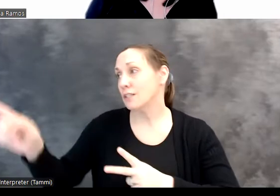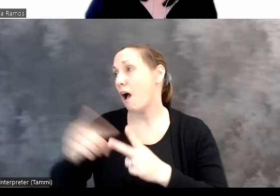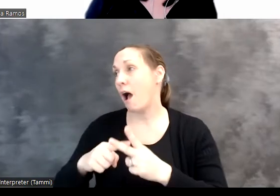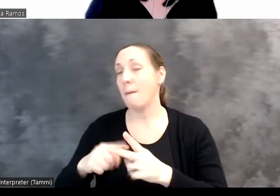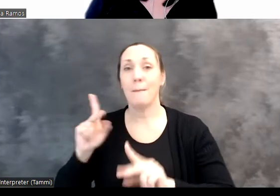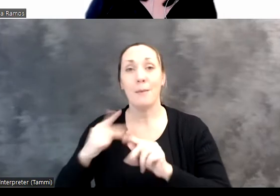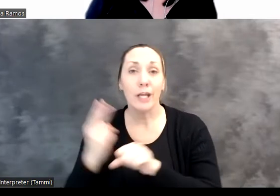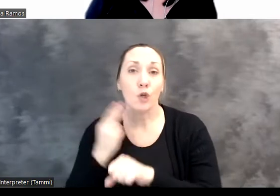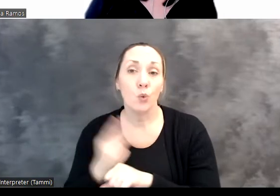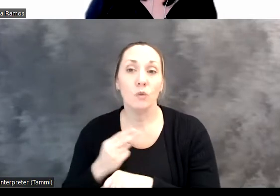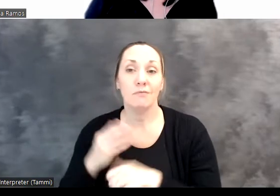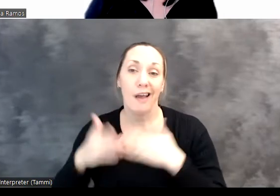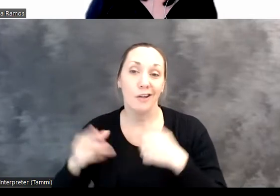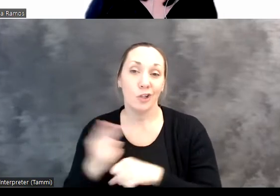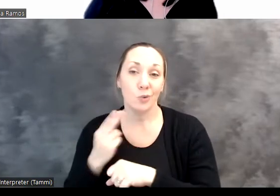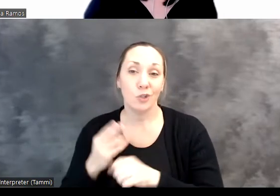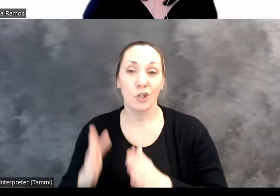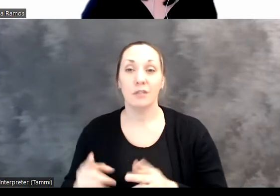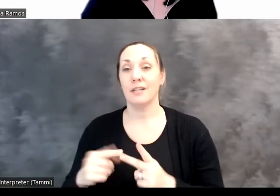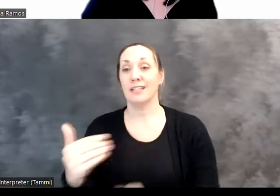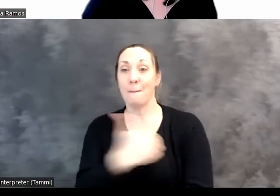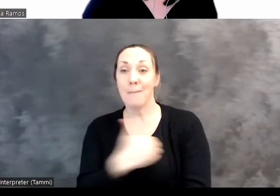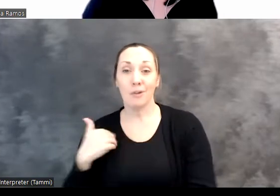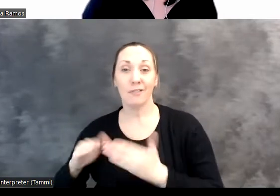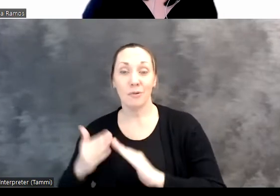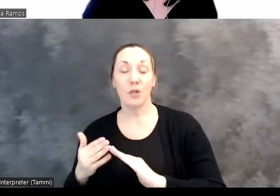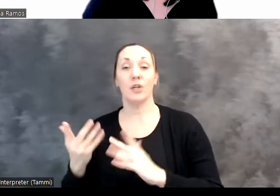s, researchers, end user, as members of